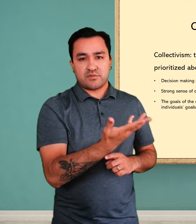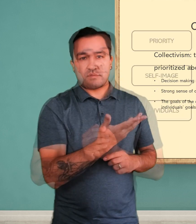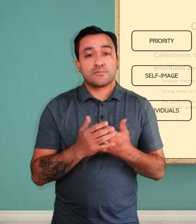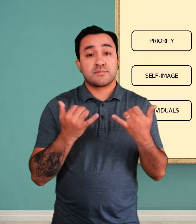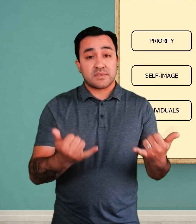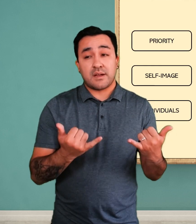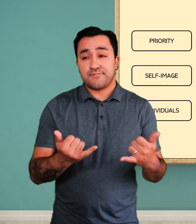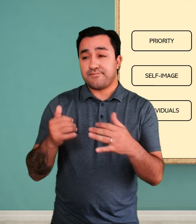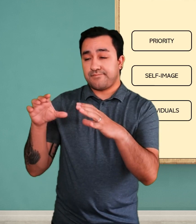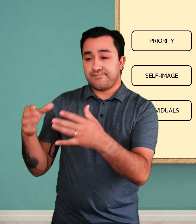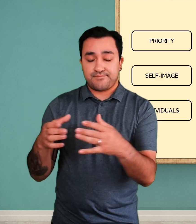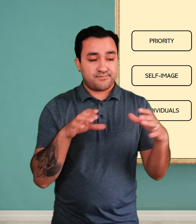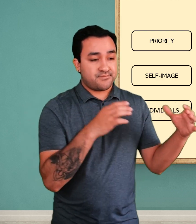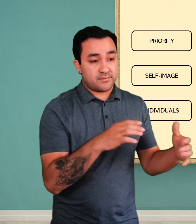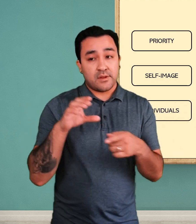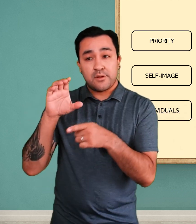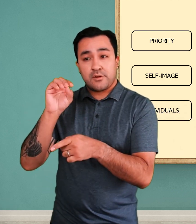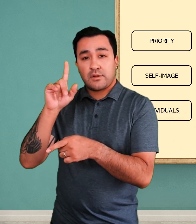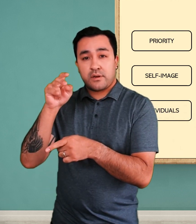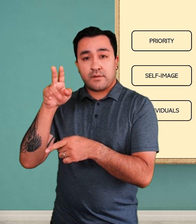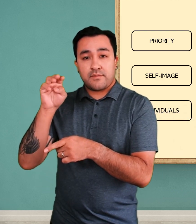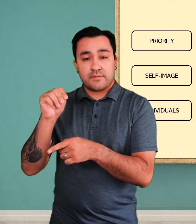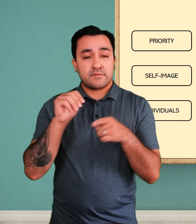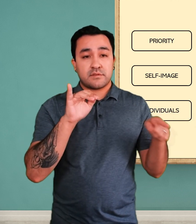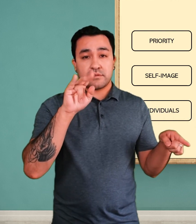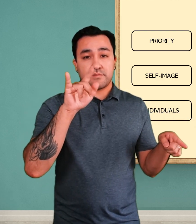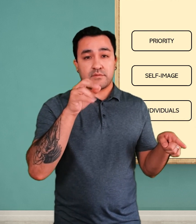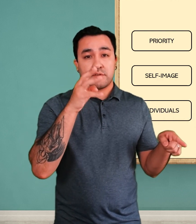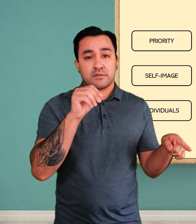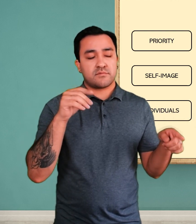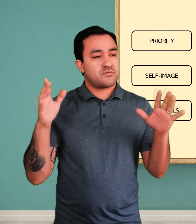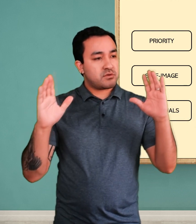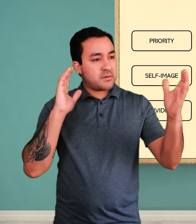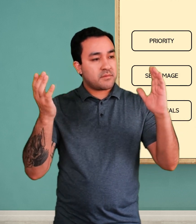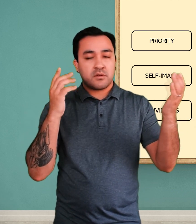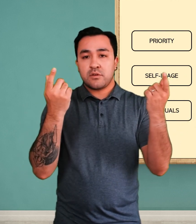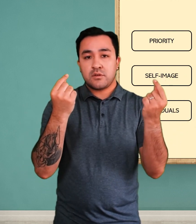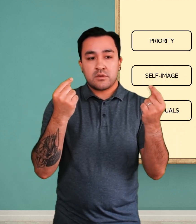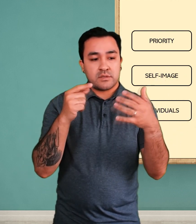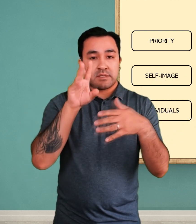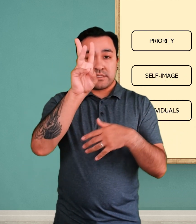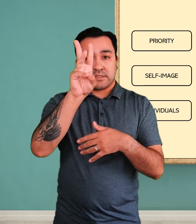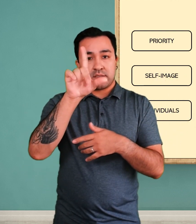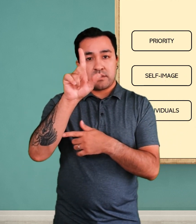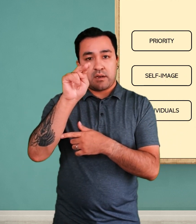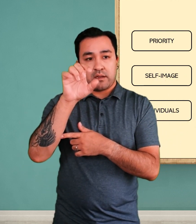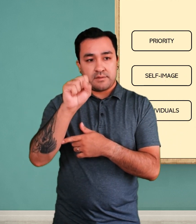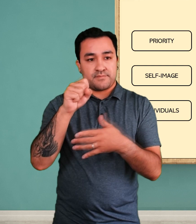To compare these two categories, we will use six lenses. Priority, self-image, how